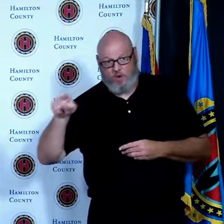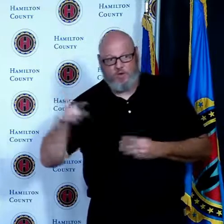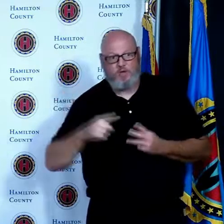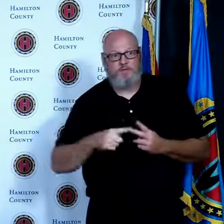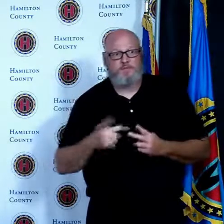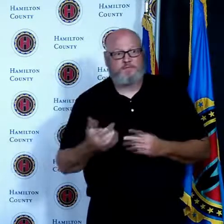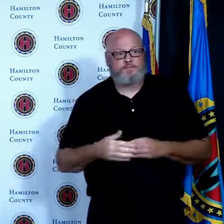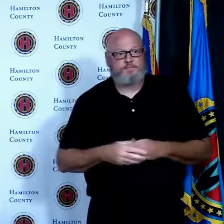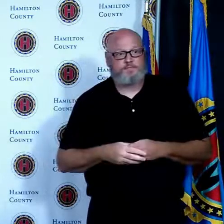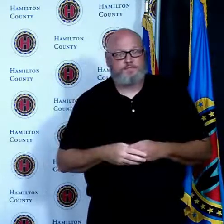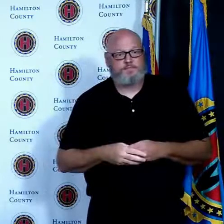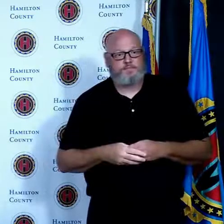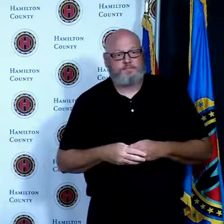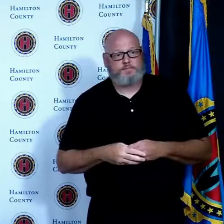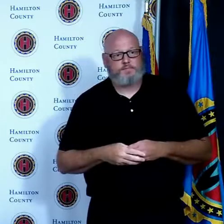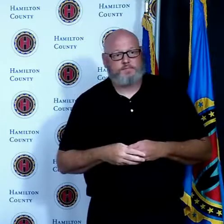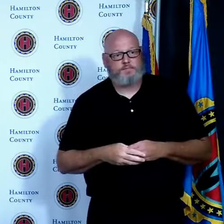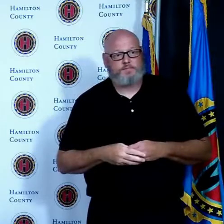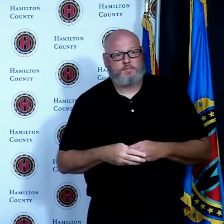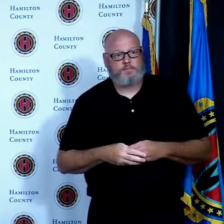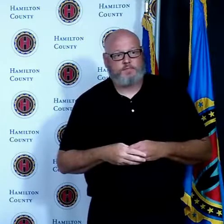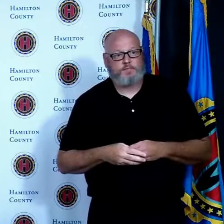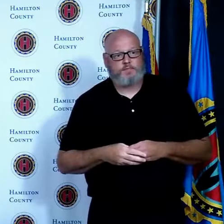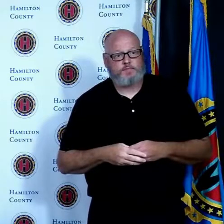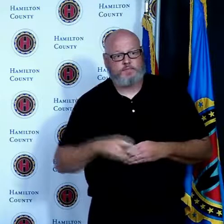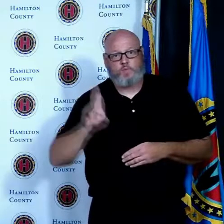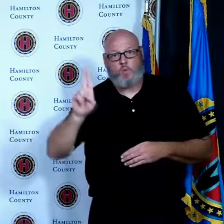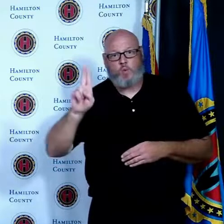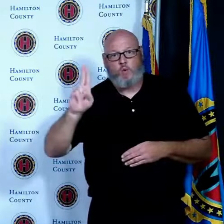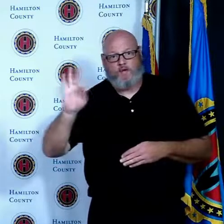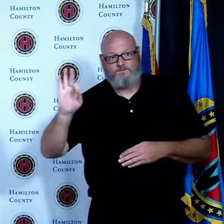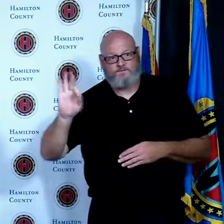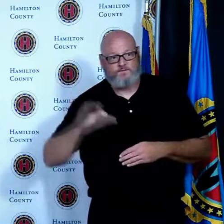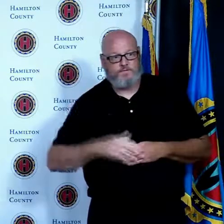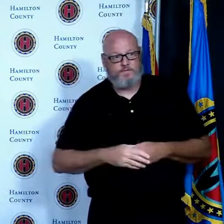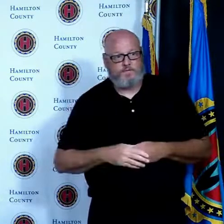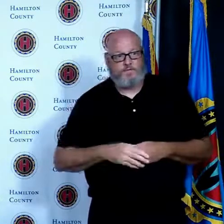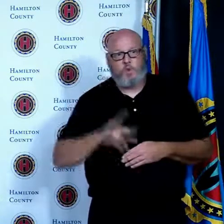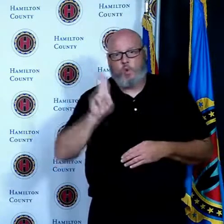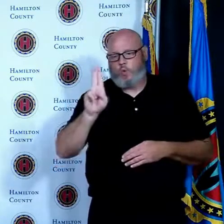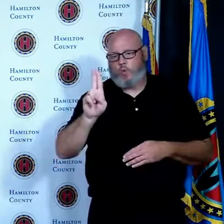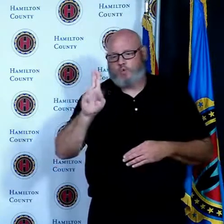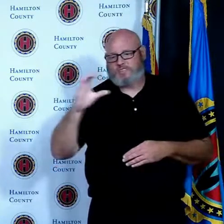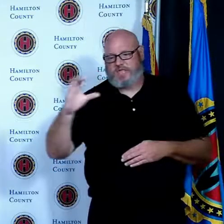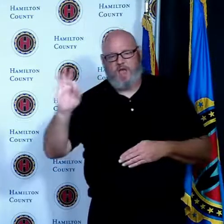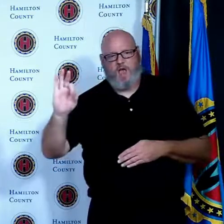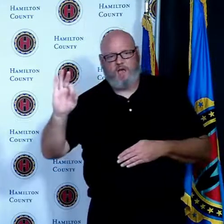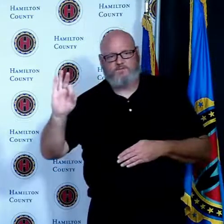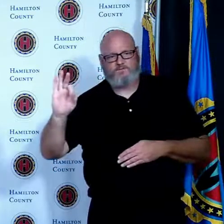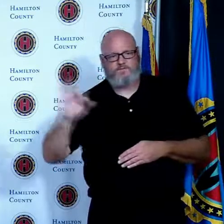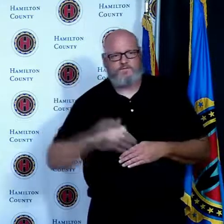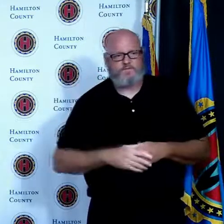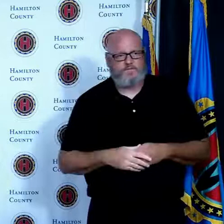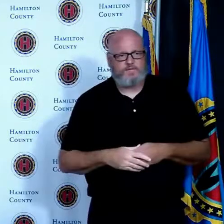in those communities so especially if you live in those communities get on a Census fill it out yourself and remind your neighbors